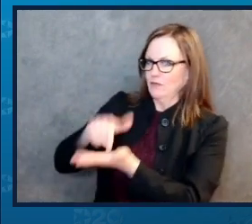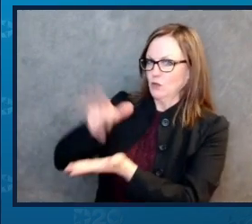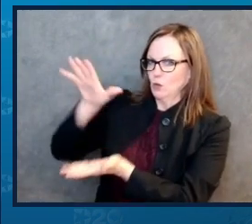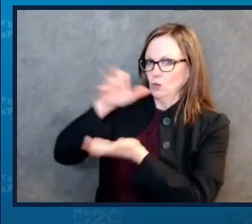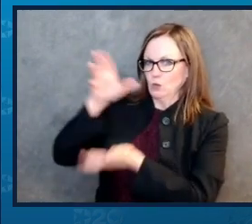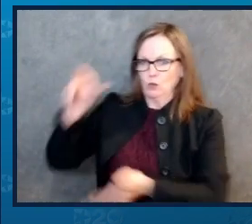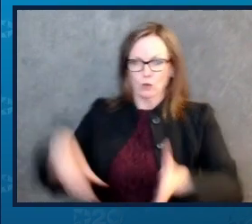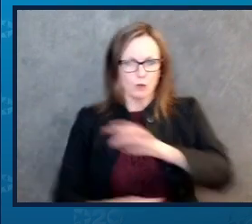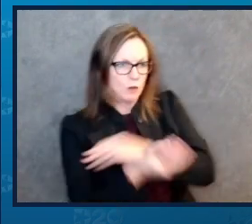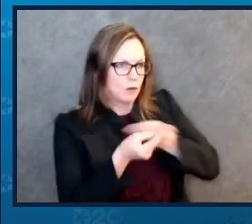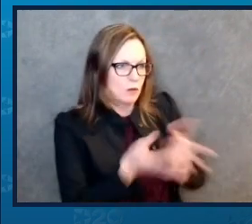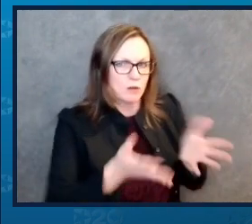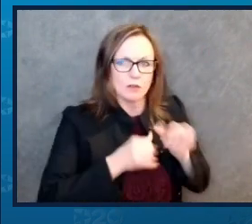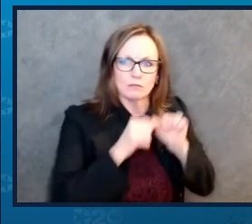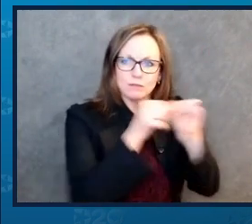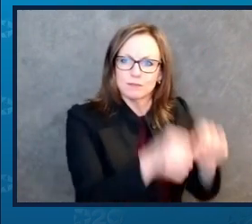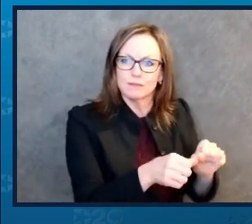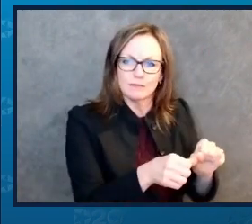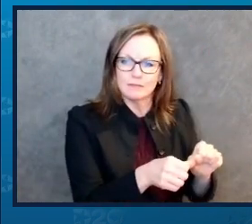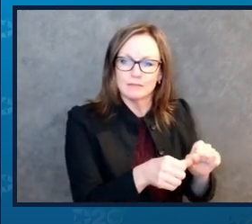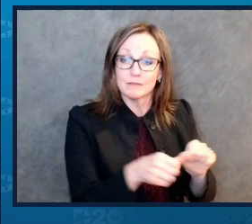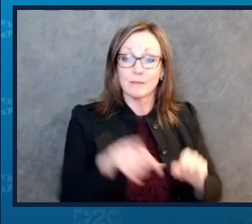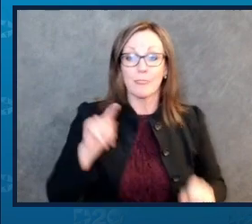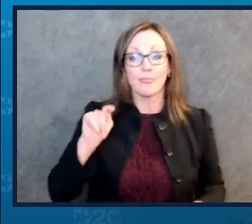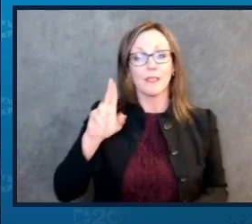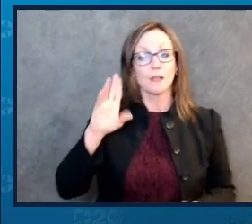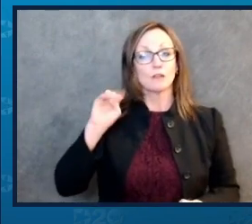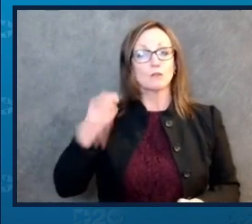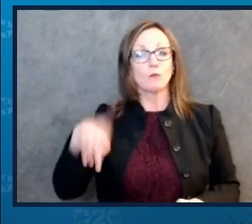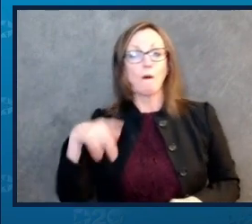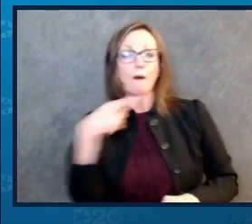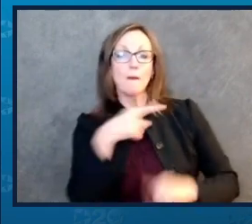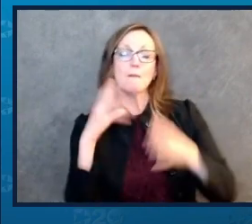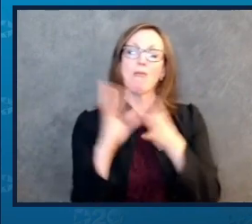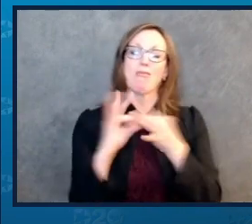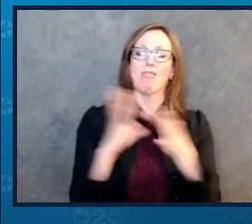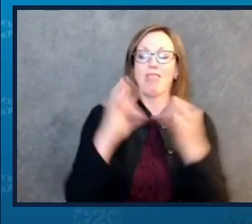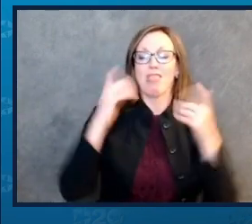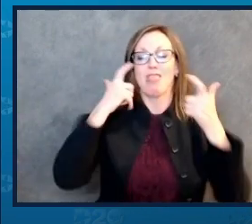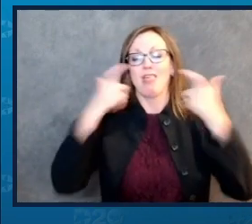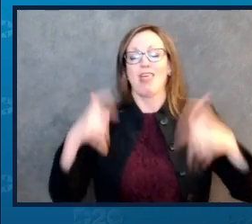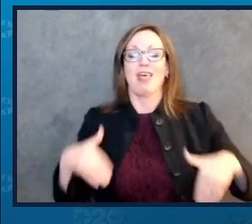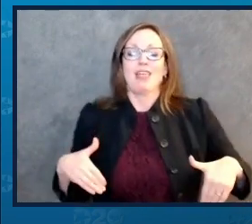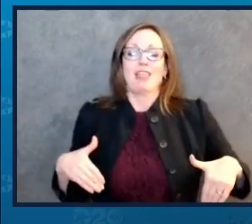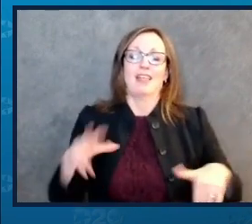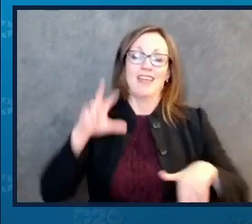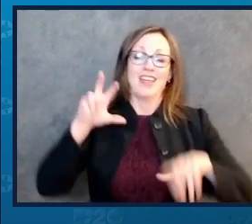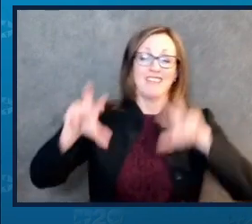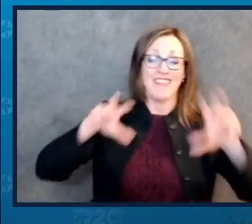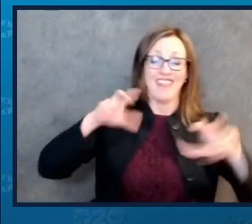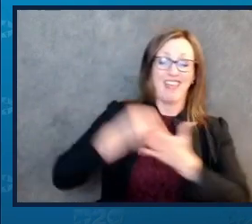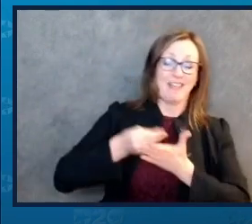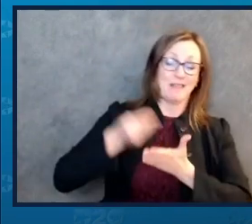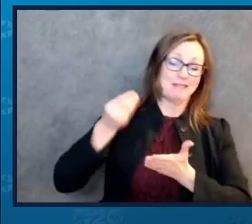THE PRESIDENT ALWAYS BRAGGING ABOUT THE STOCK MARKET LEAVE IS A LOVE SMALL MANUFACTURING COMPANIES BEHIND. WE COULD USE LITTLE HELP